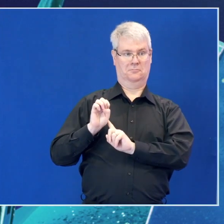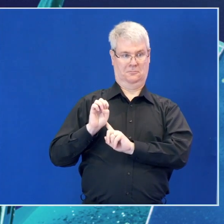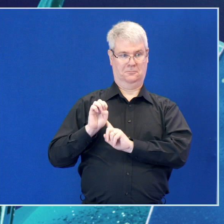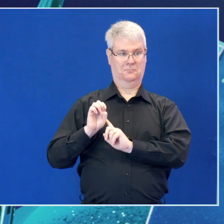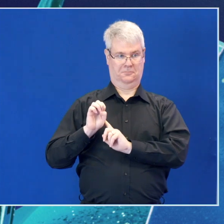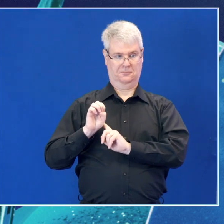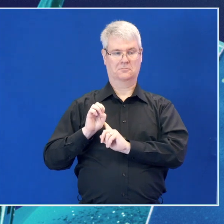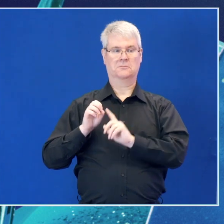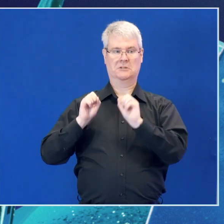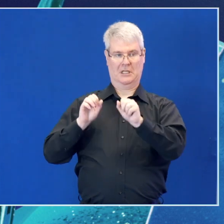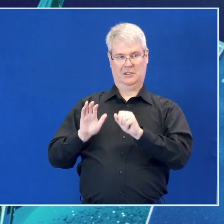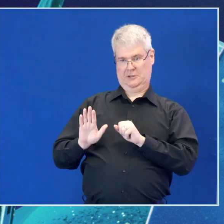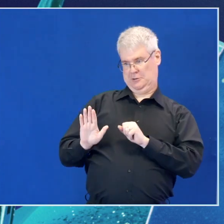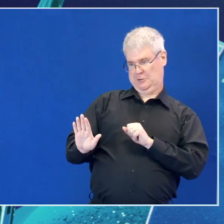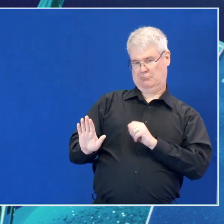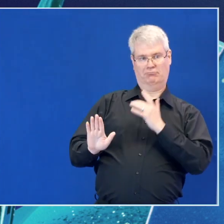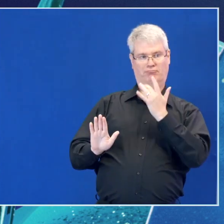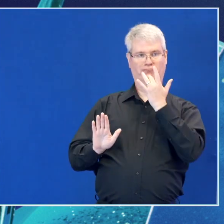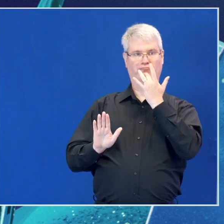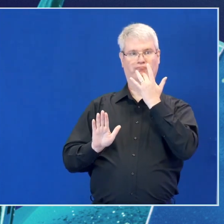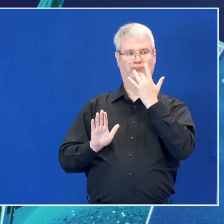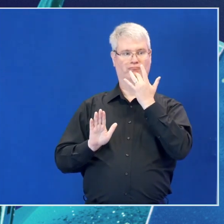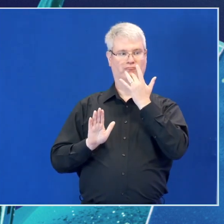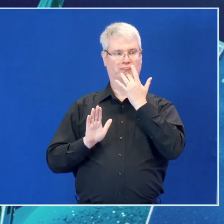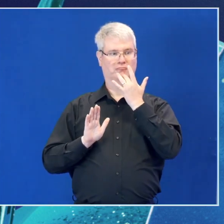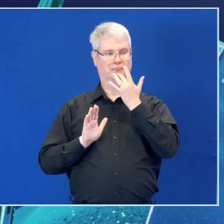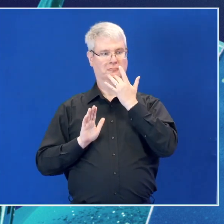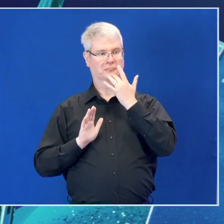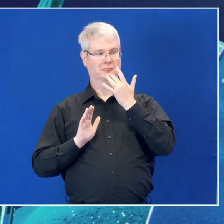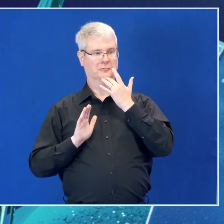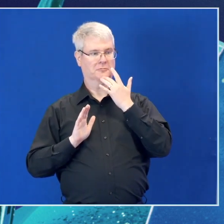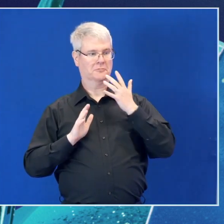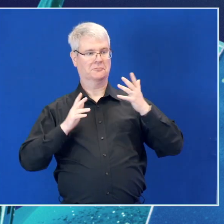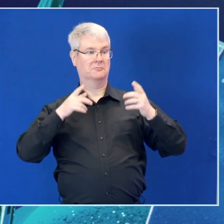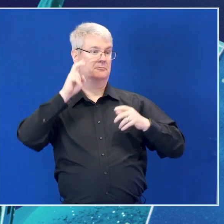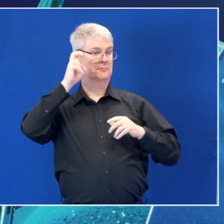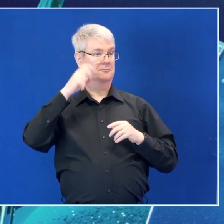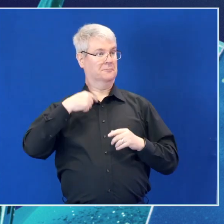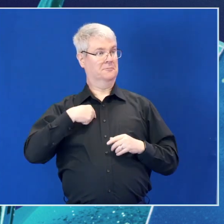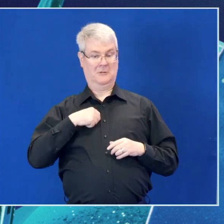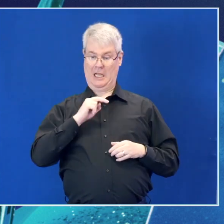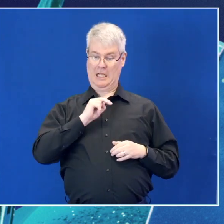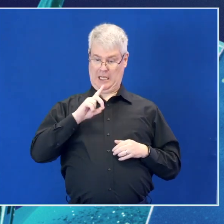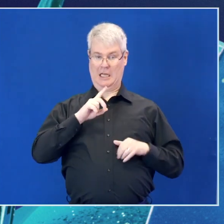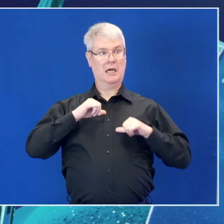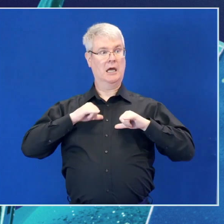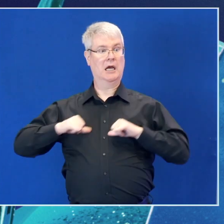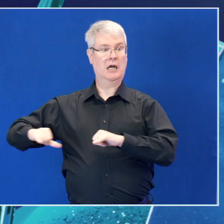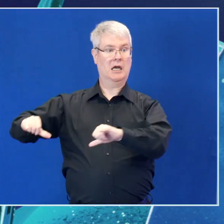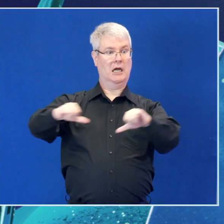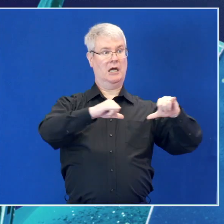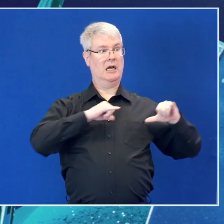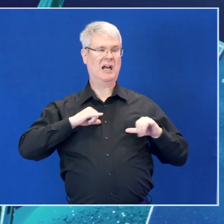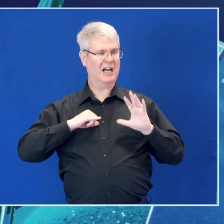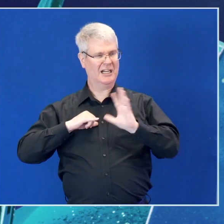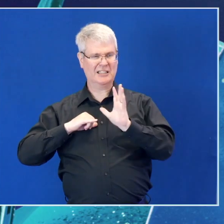It's not like, okay, you're neurodivergent, here's a neurodivergent setting. Because as we know, that would be useless because there's no such thing.